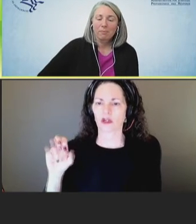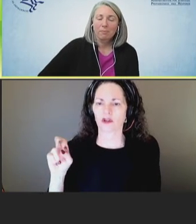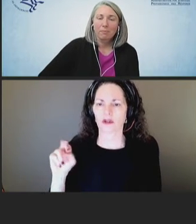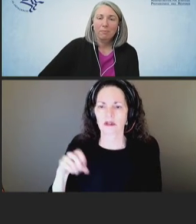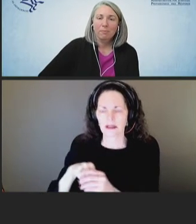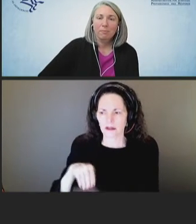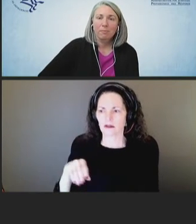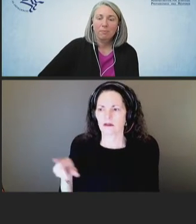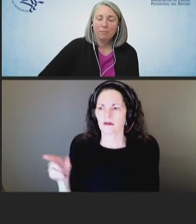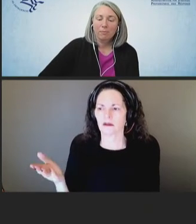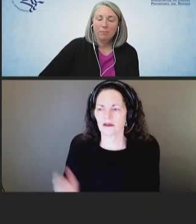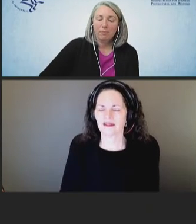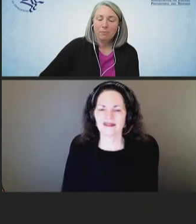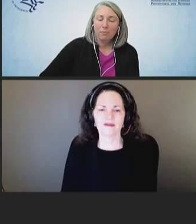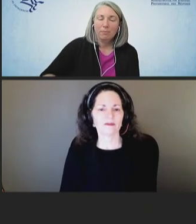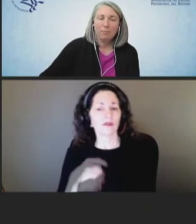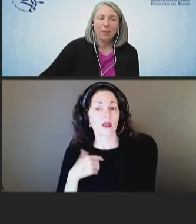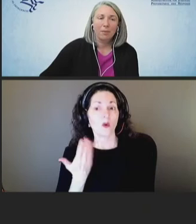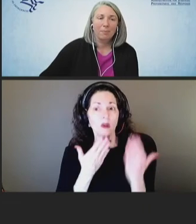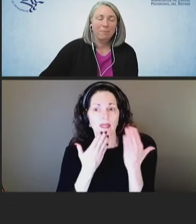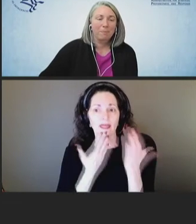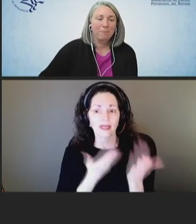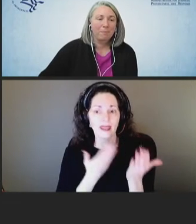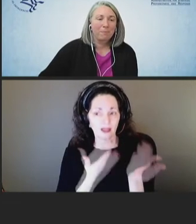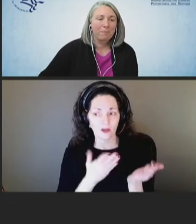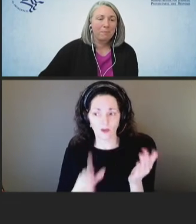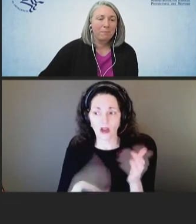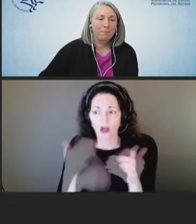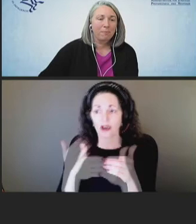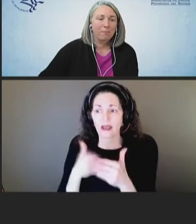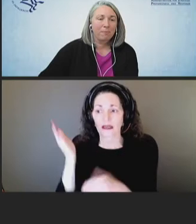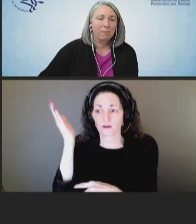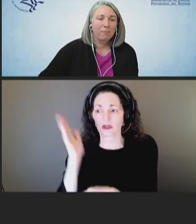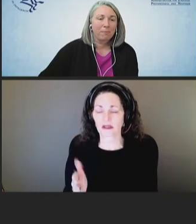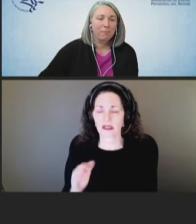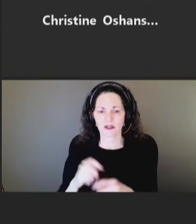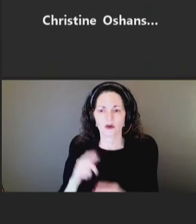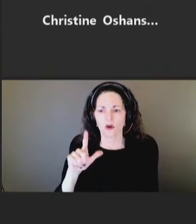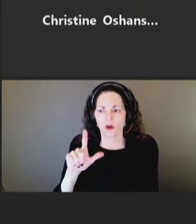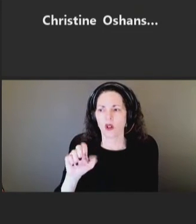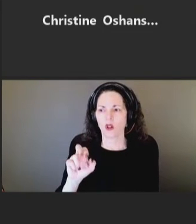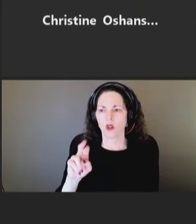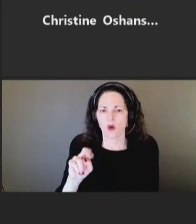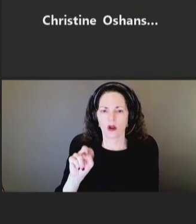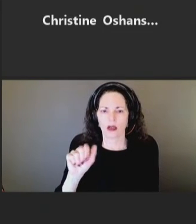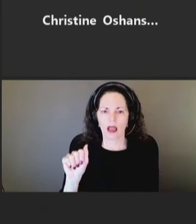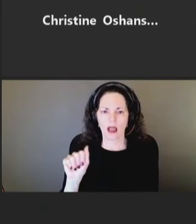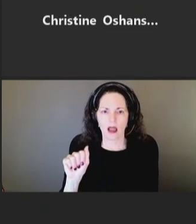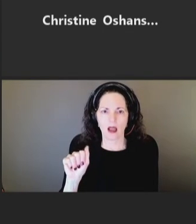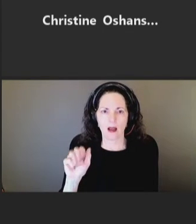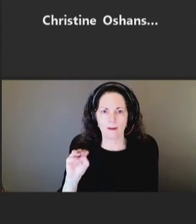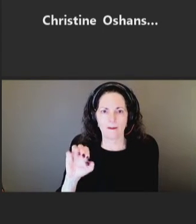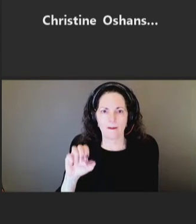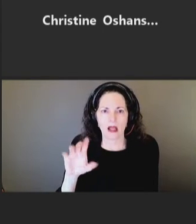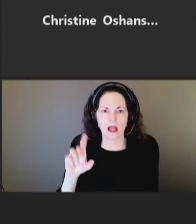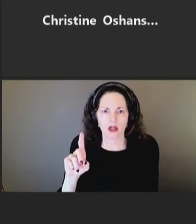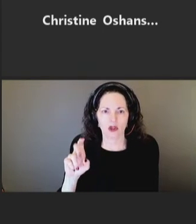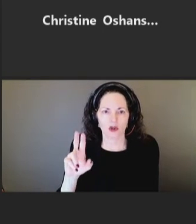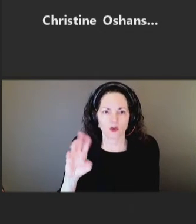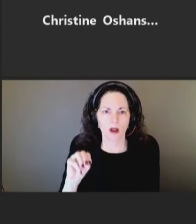Robert Hopkins: Thank you, Dr. Oshansky. Our next presenter is Dr. Lorna Meldrum from CSL Seqirus.